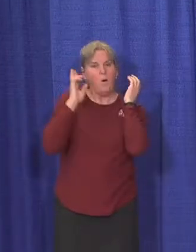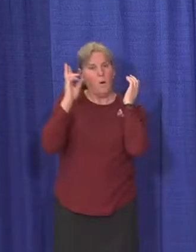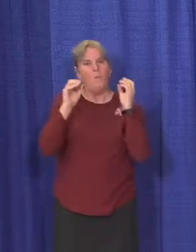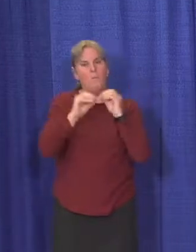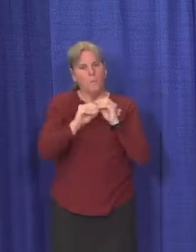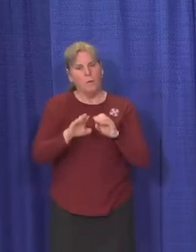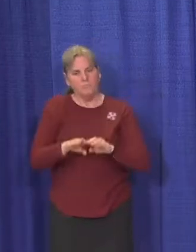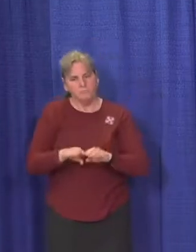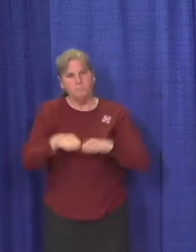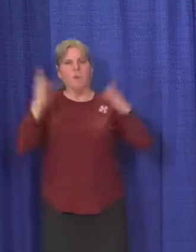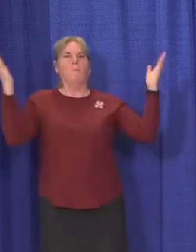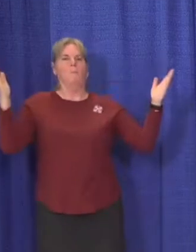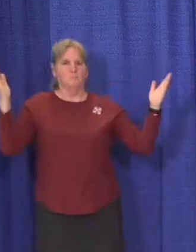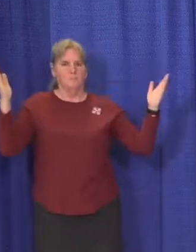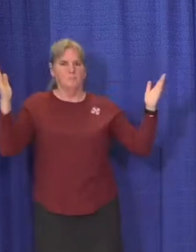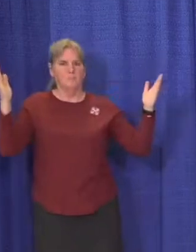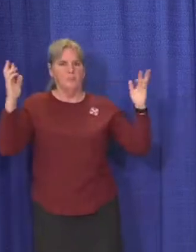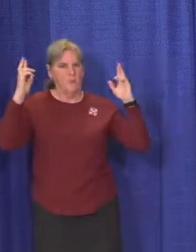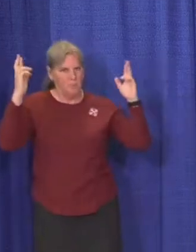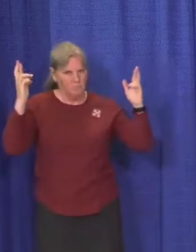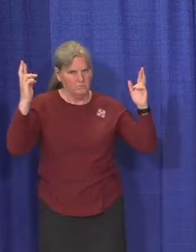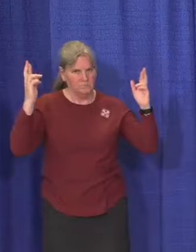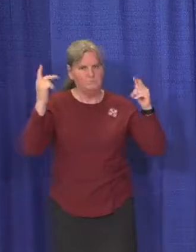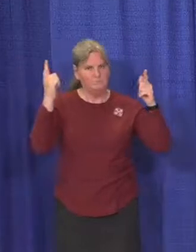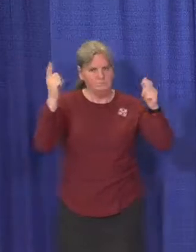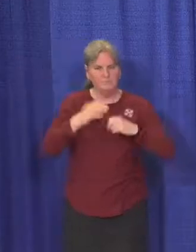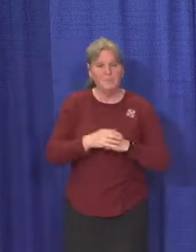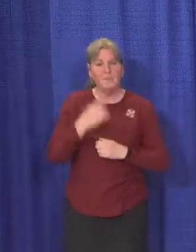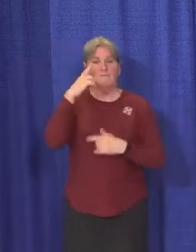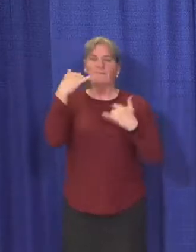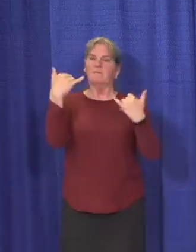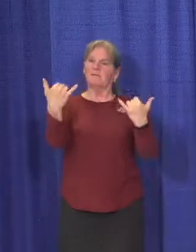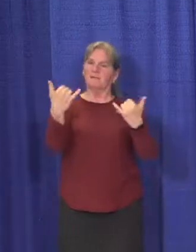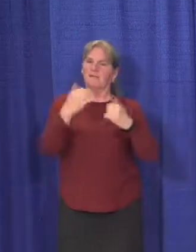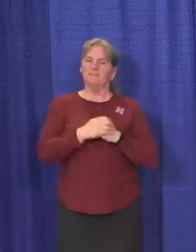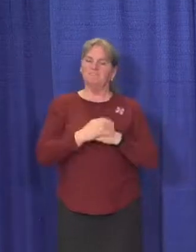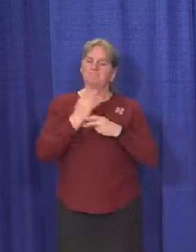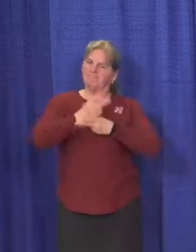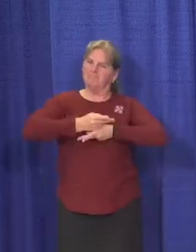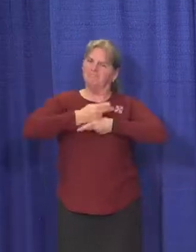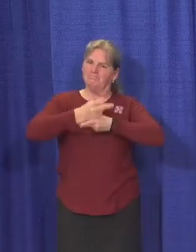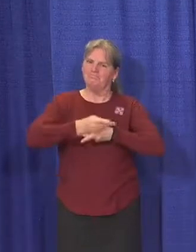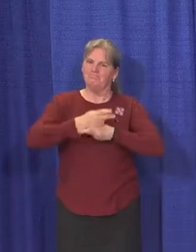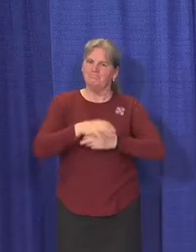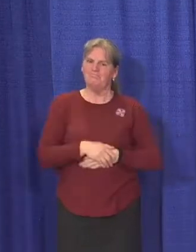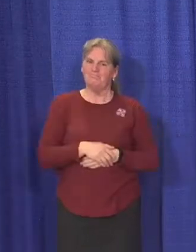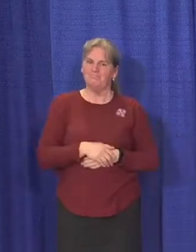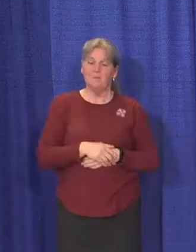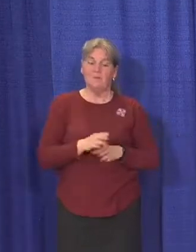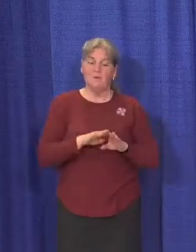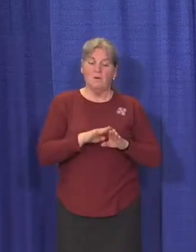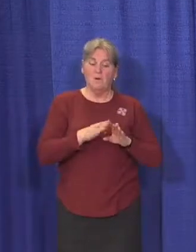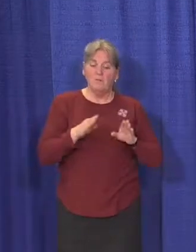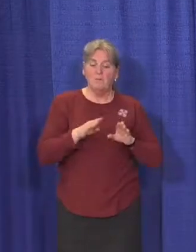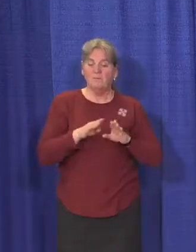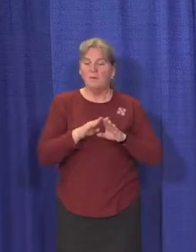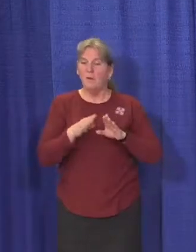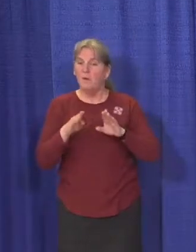forward to further lifting the remaining public health measures. Let us continue to proceed with